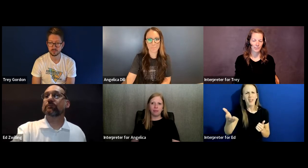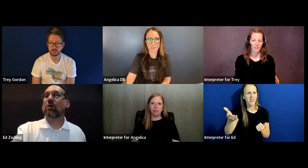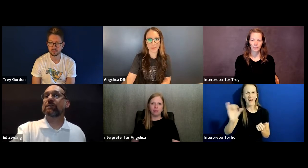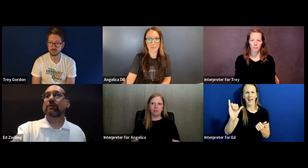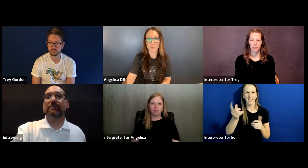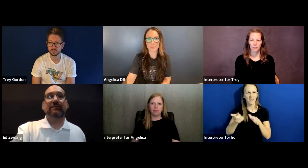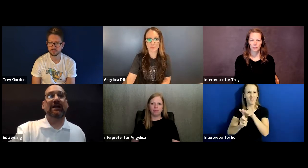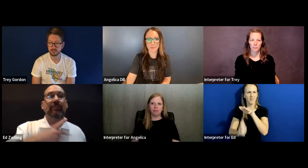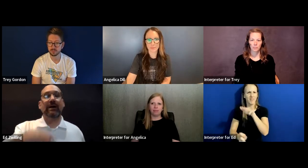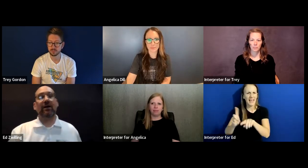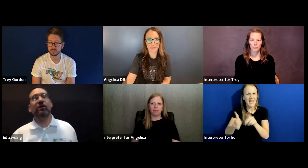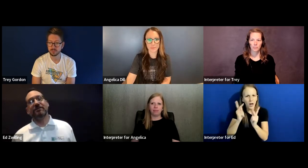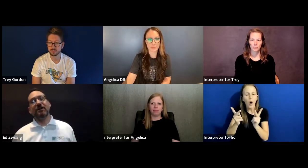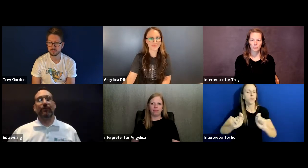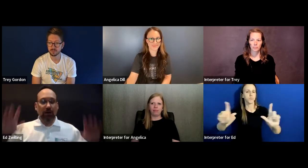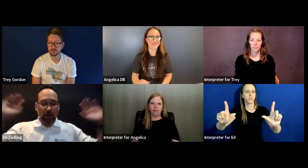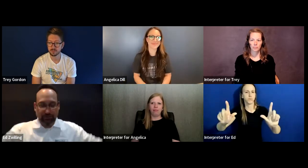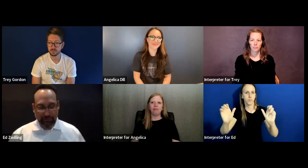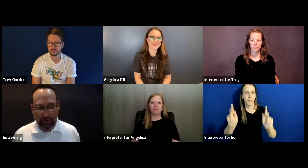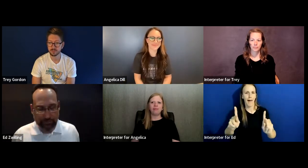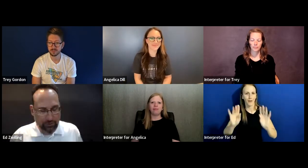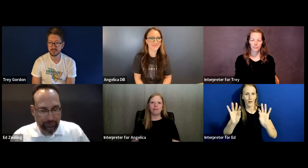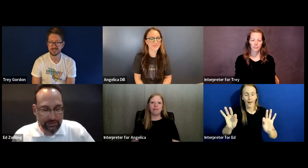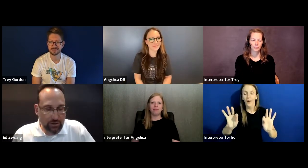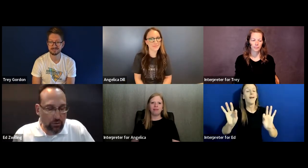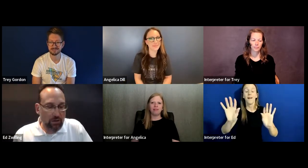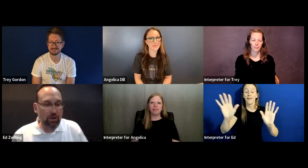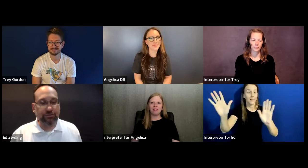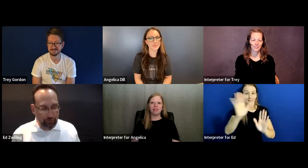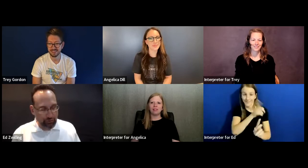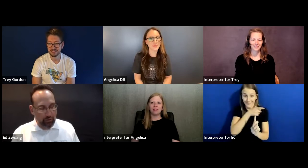oh and here it is i got it back okay so long i'm sorry i'm sorry for that so um long story short